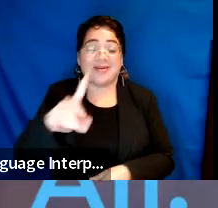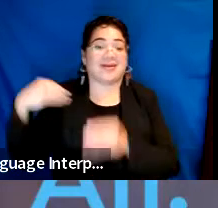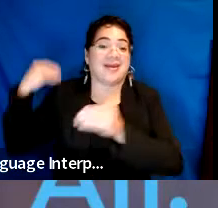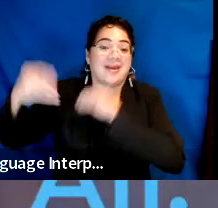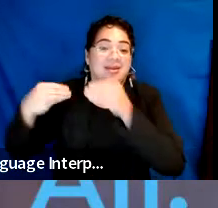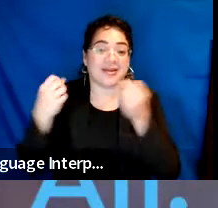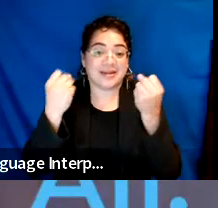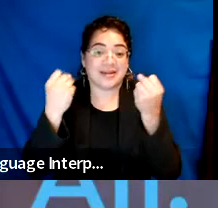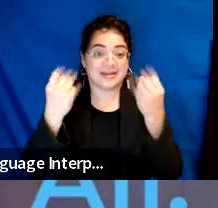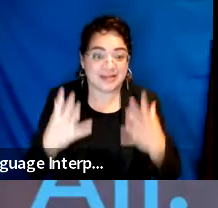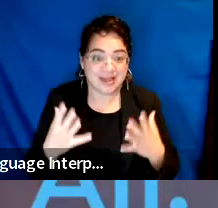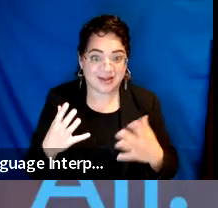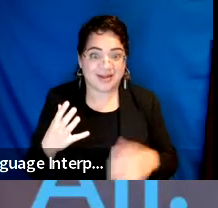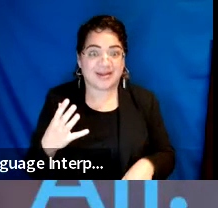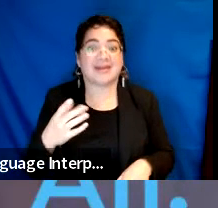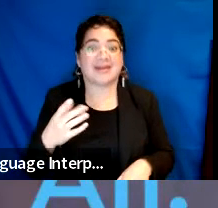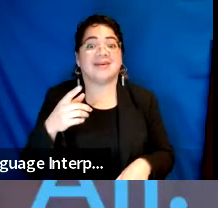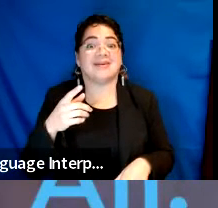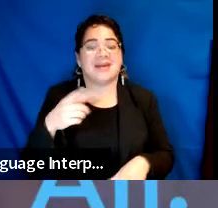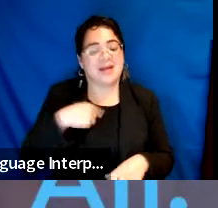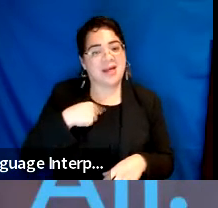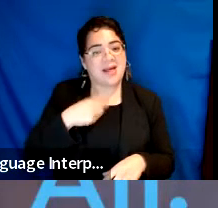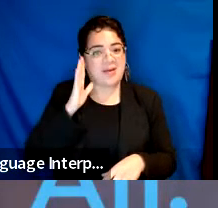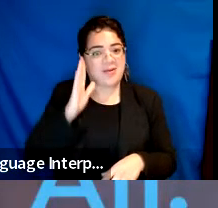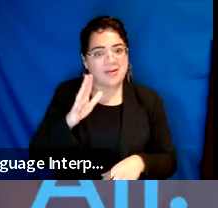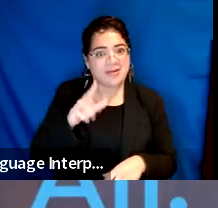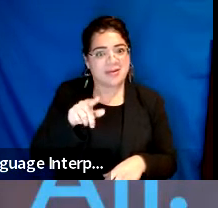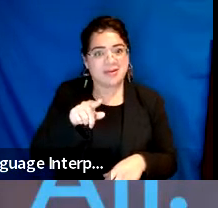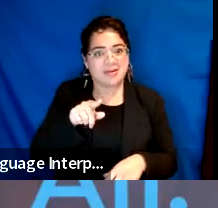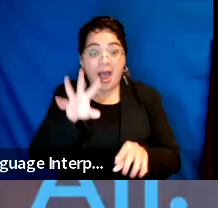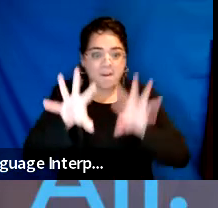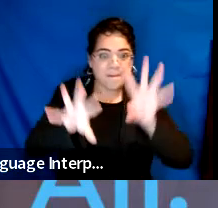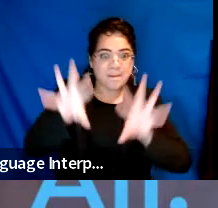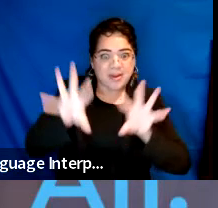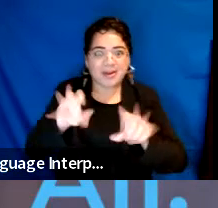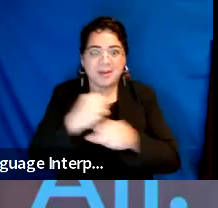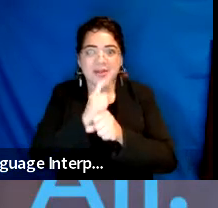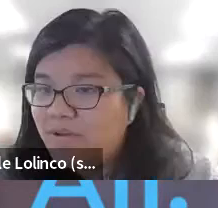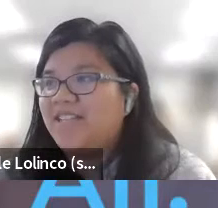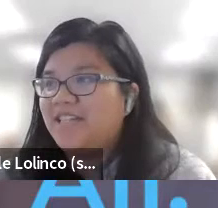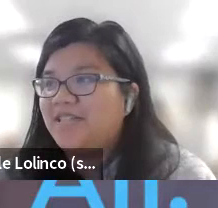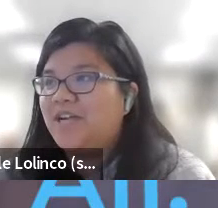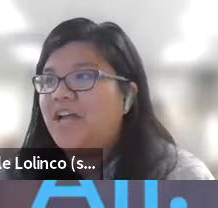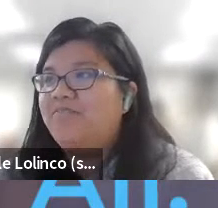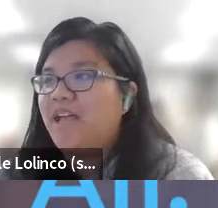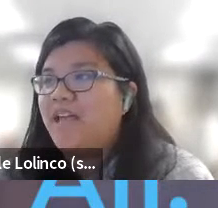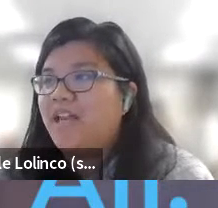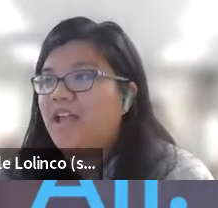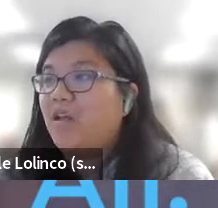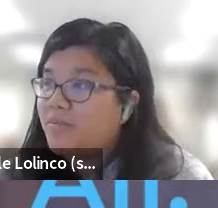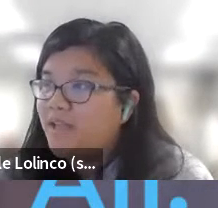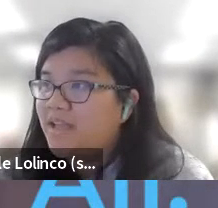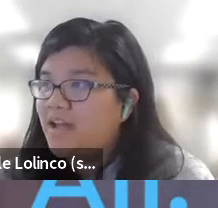Annabelle Lolinco (she/her): as I get into the at the spotlight, there is a heritage signer with the ancestry of Mayan and Olmec,